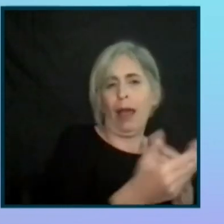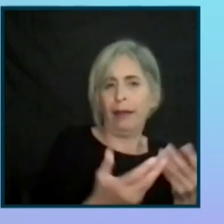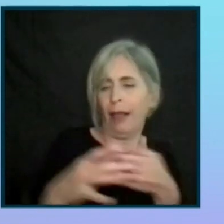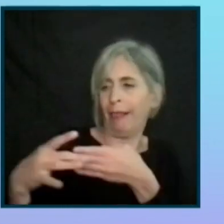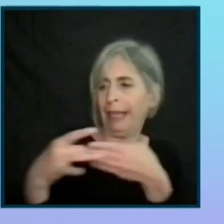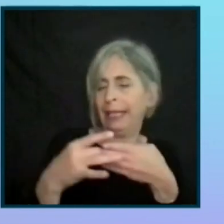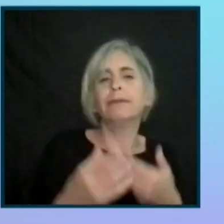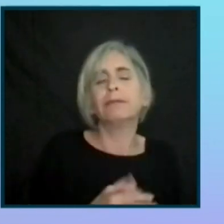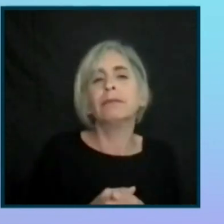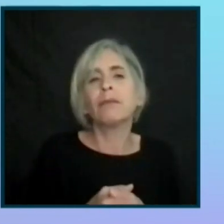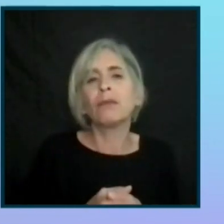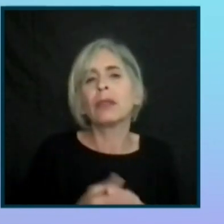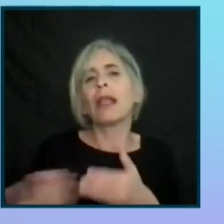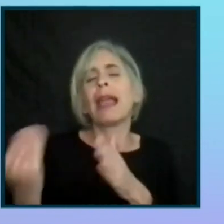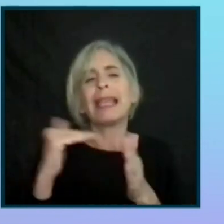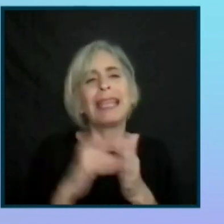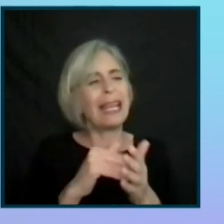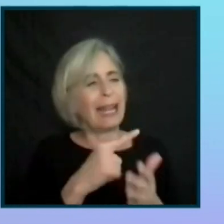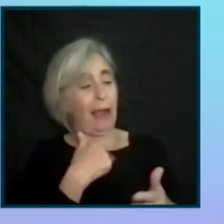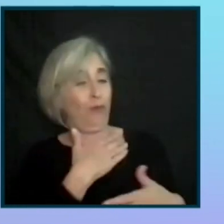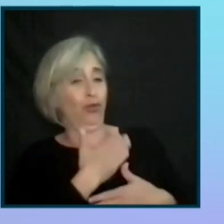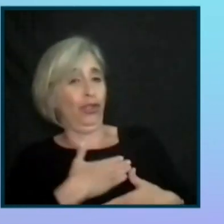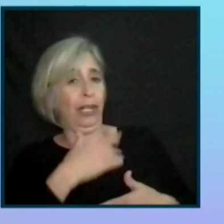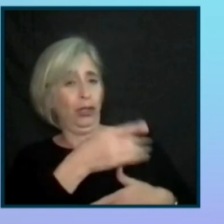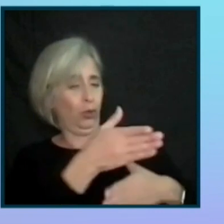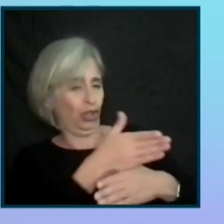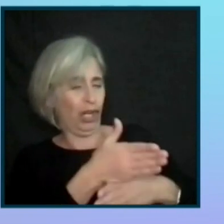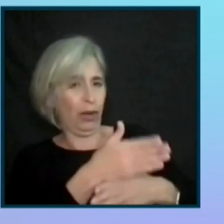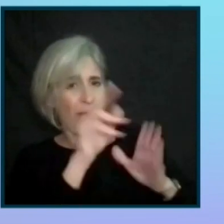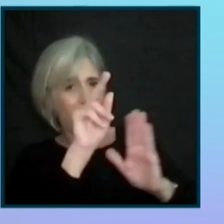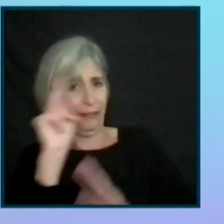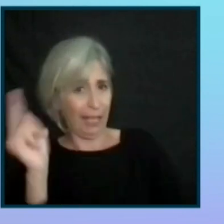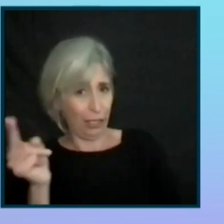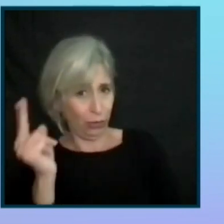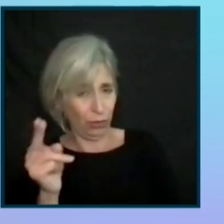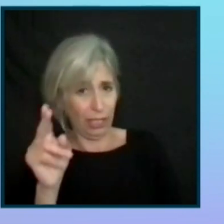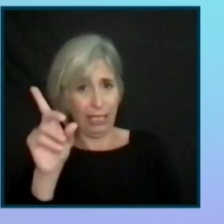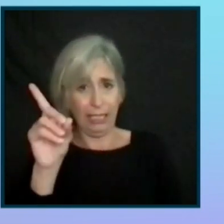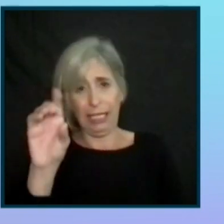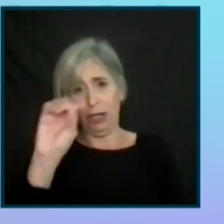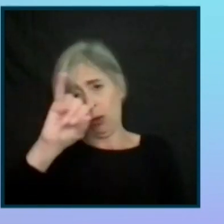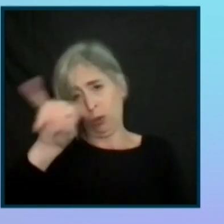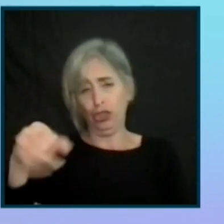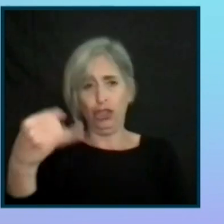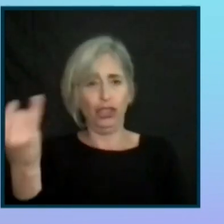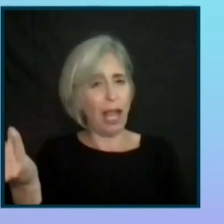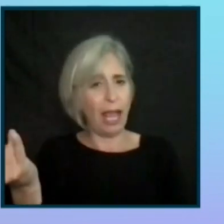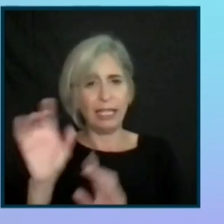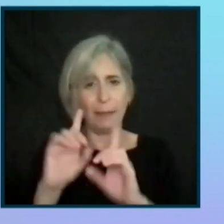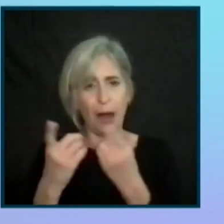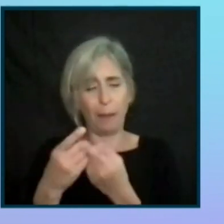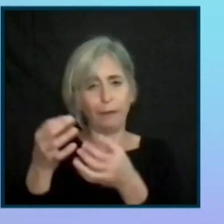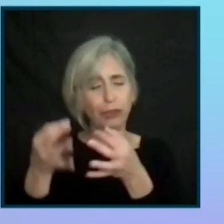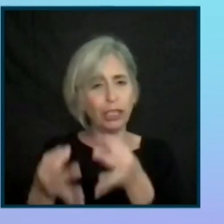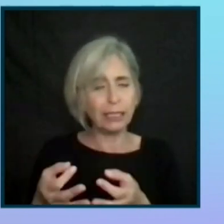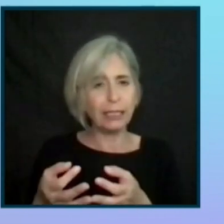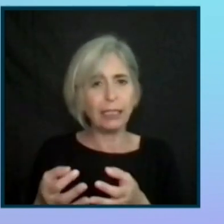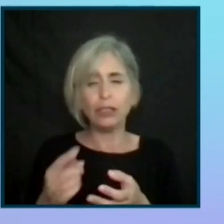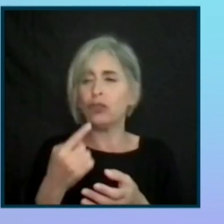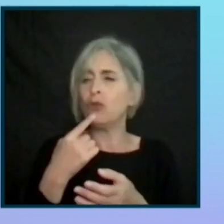and I again appreciate you sharing the history of the DOJ and their guidance. And you mentioned about the Obama administration making